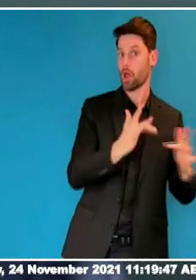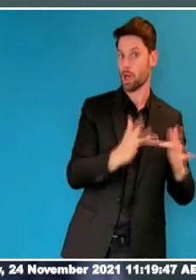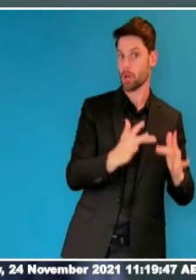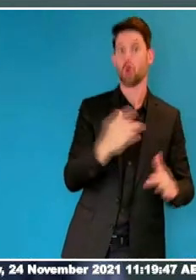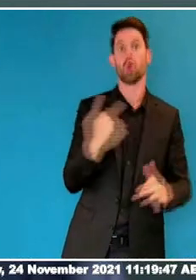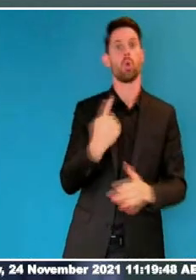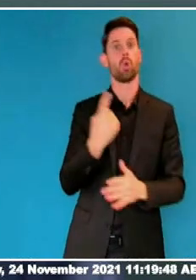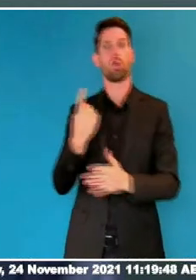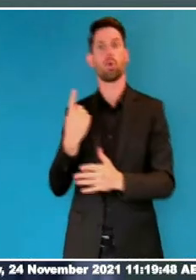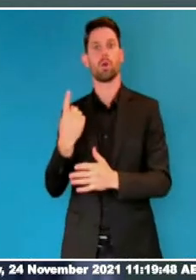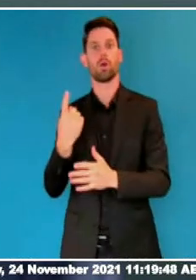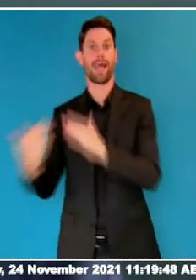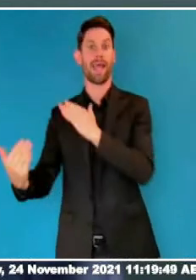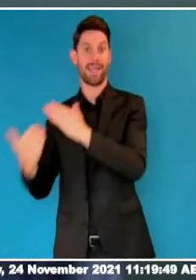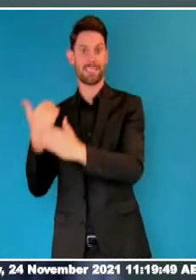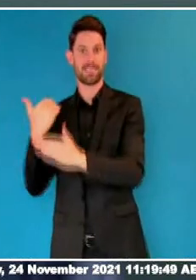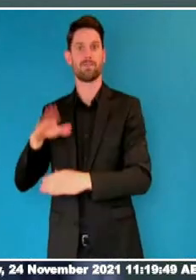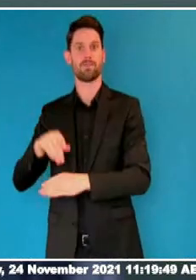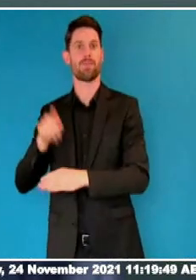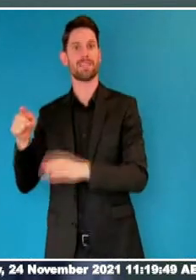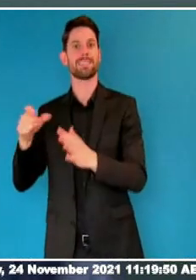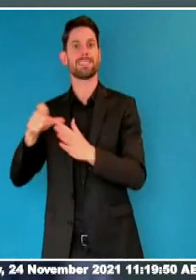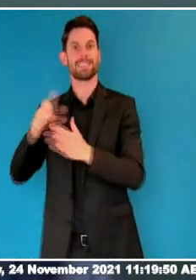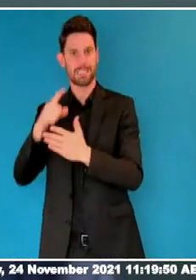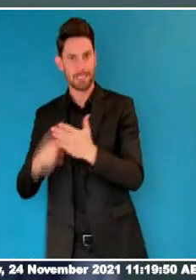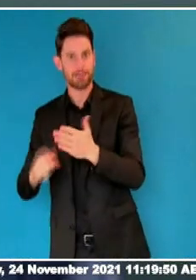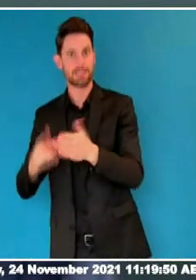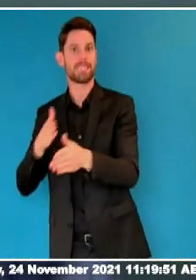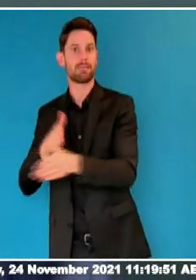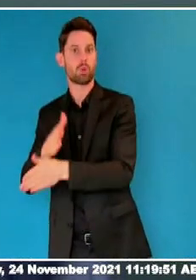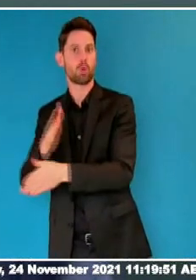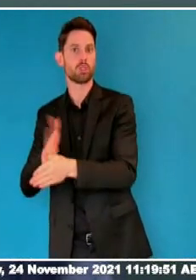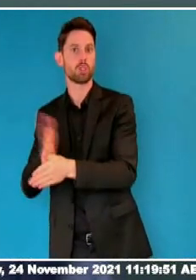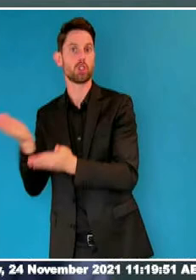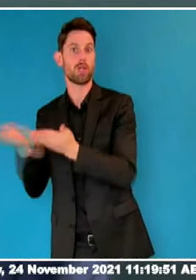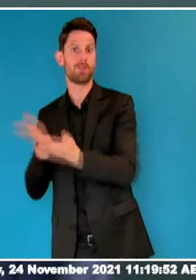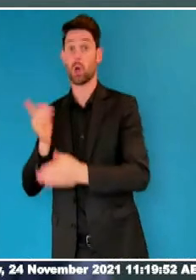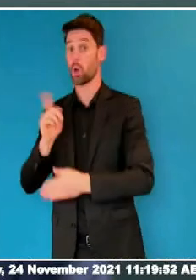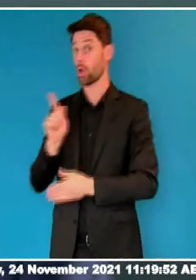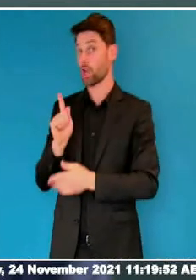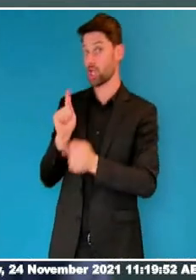provided by or the services provided by that disability support service provider.